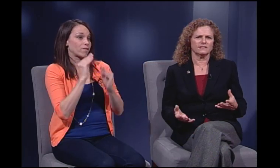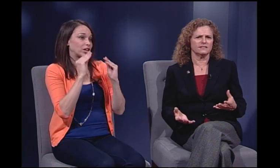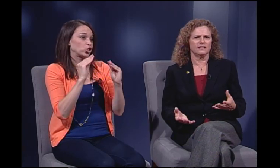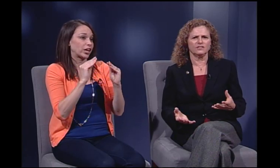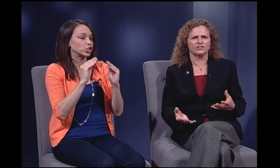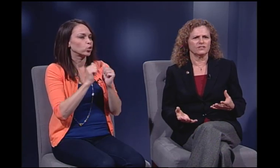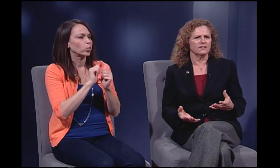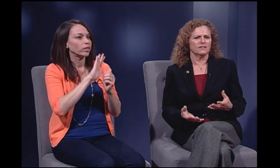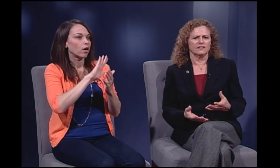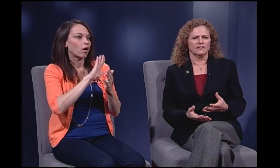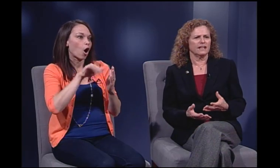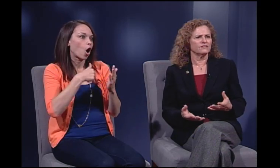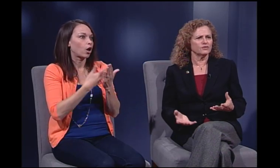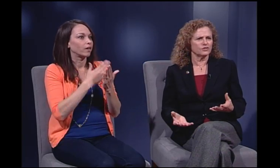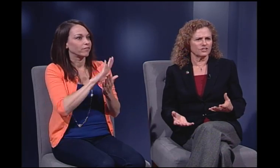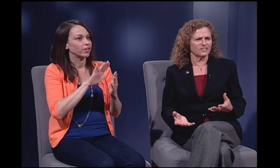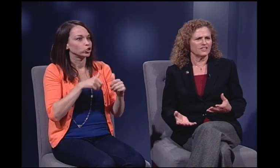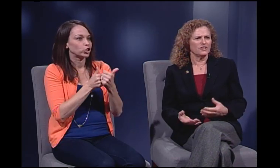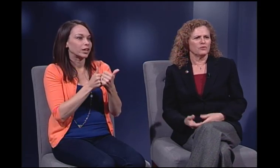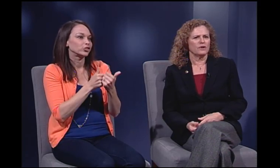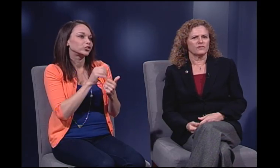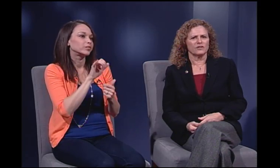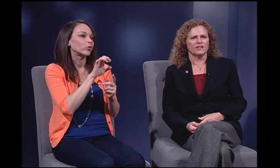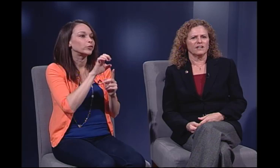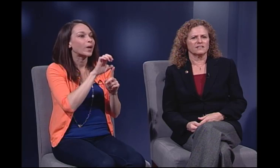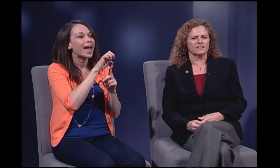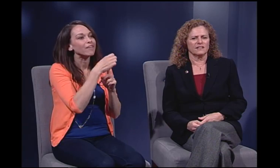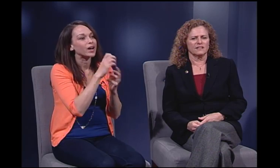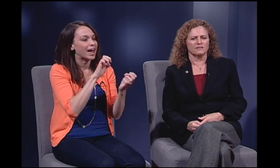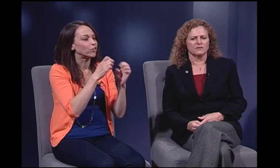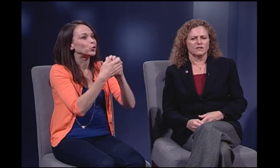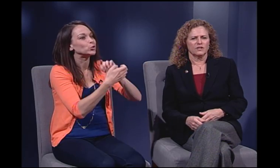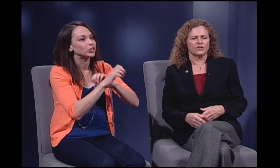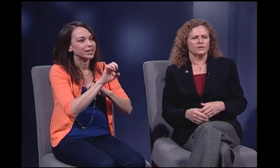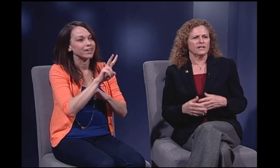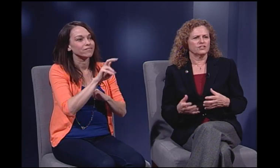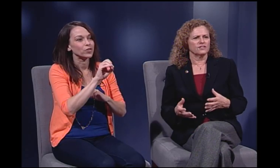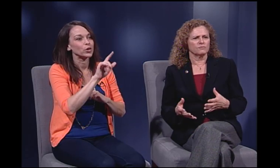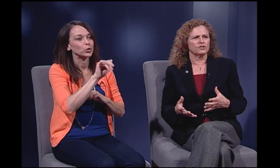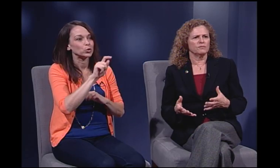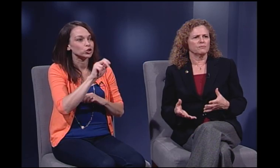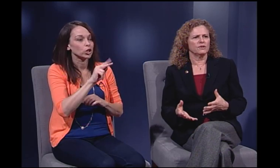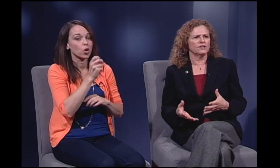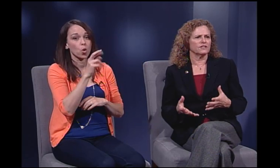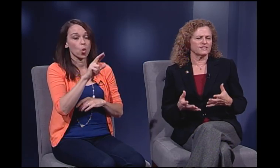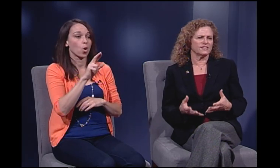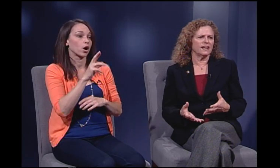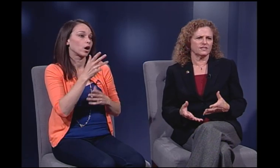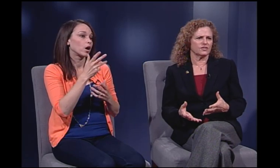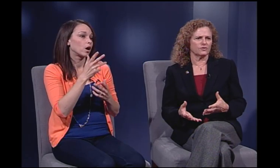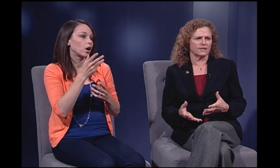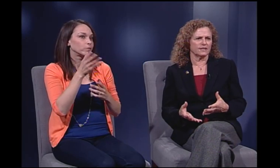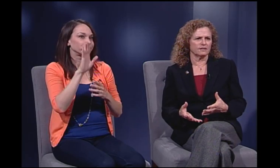to teach evolution, whether or not creationism should be a part of a science curriculum.